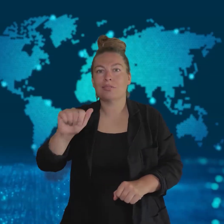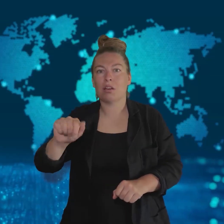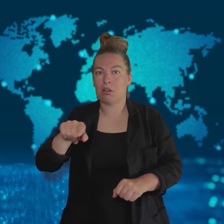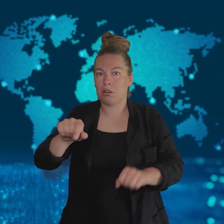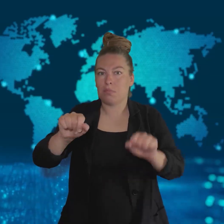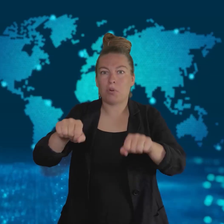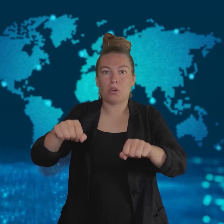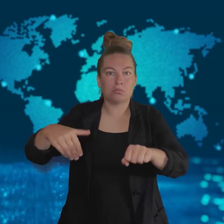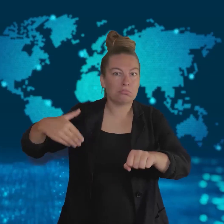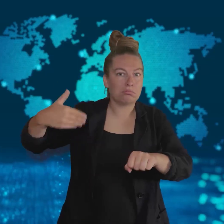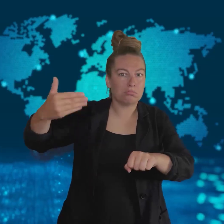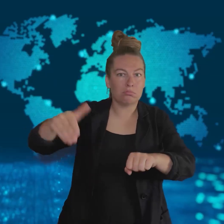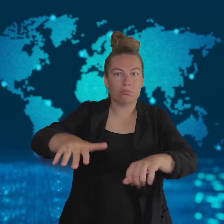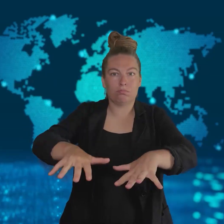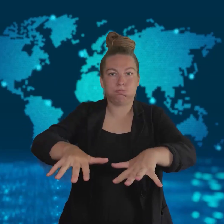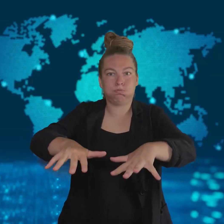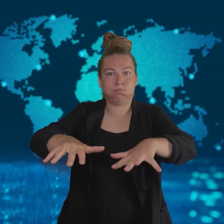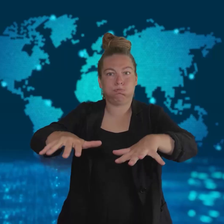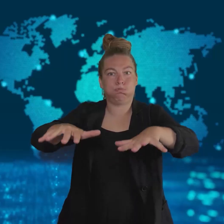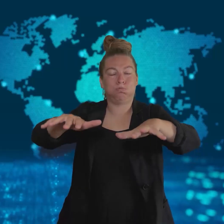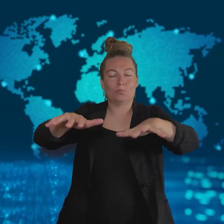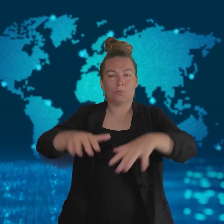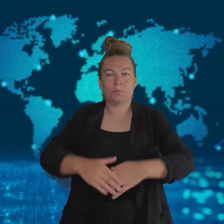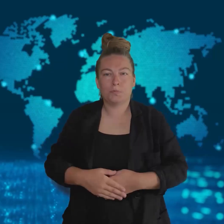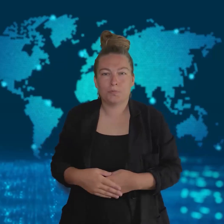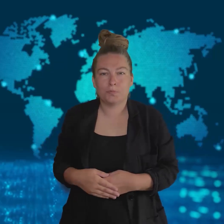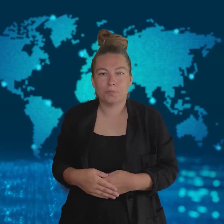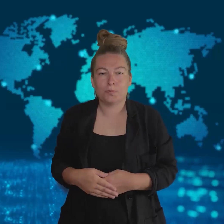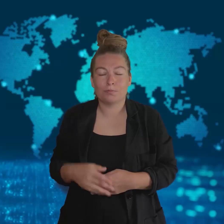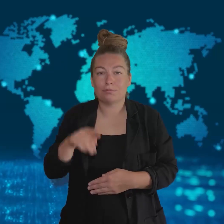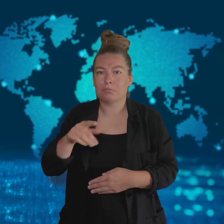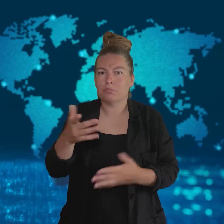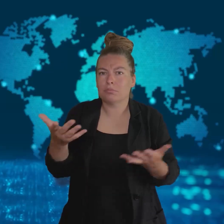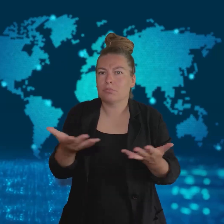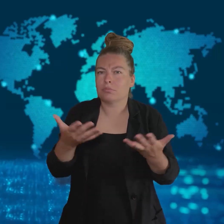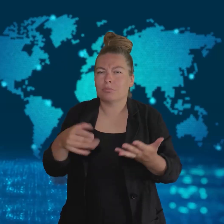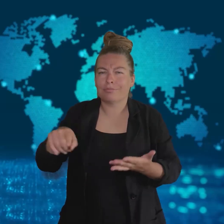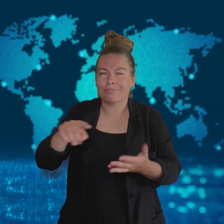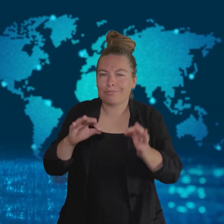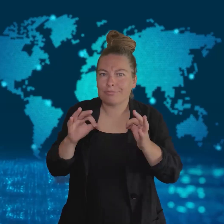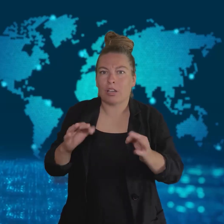The village and its valley are covered.